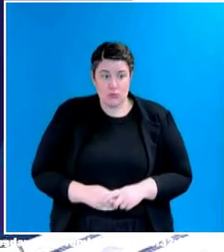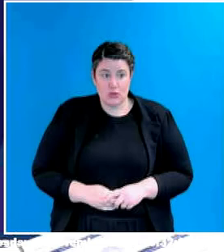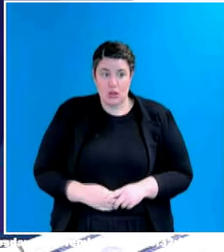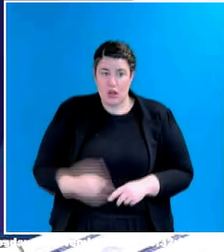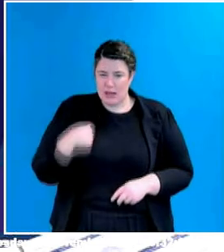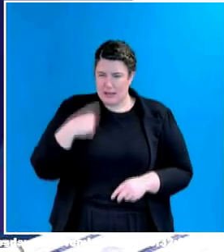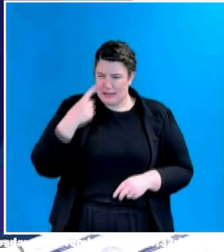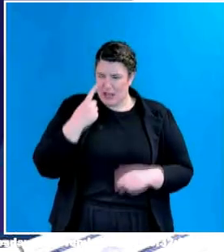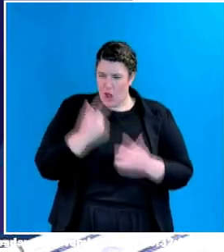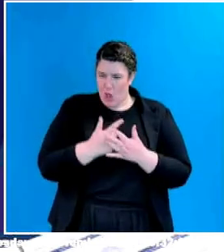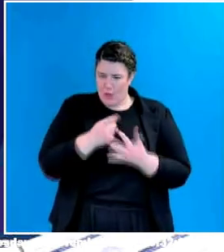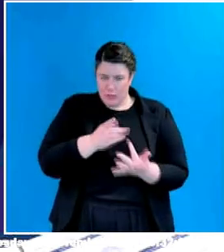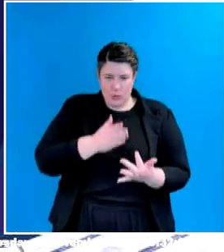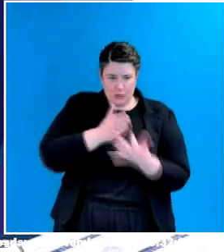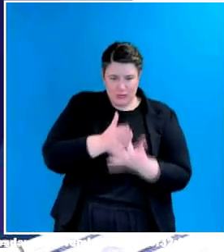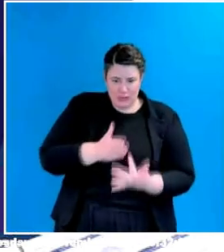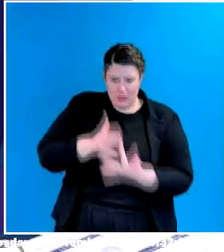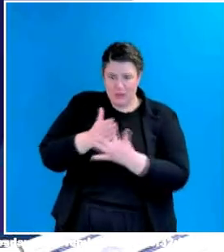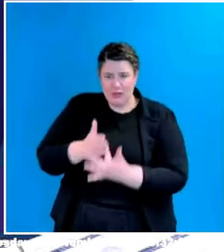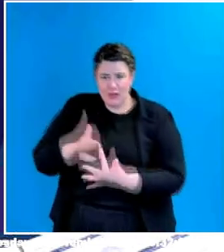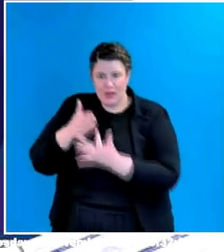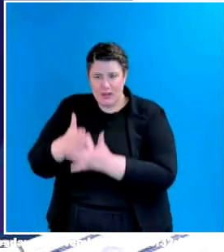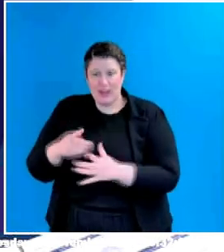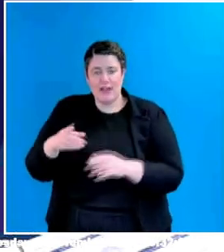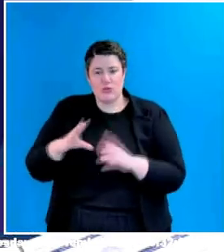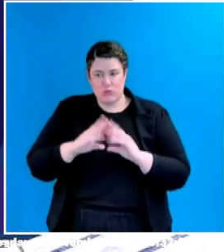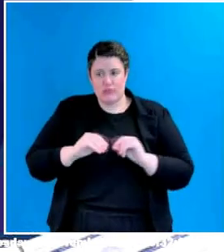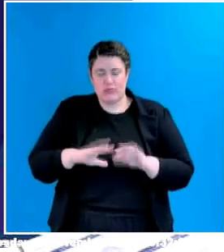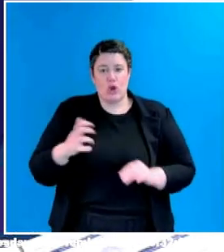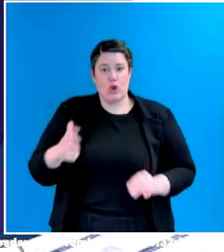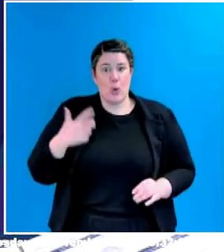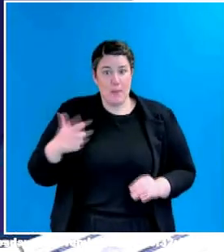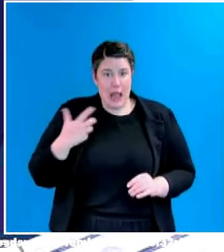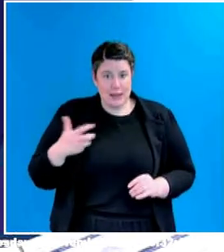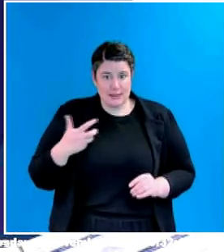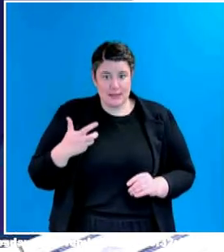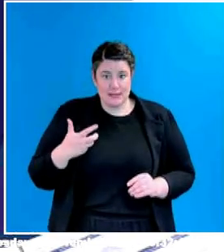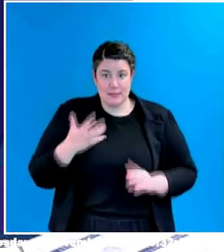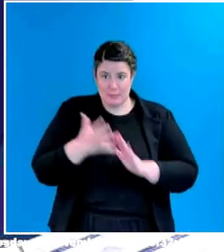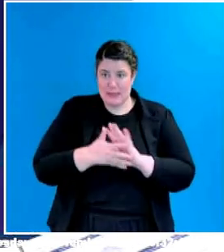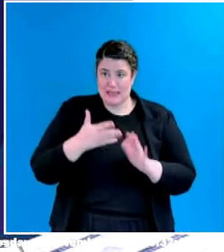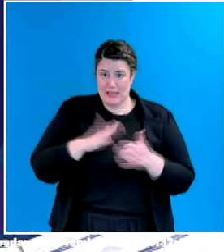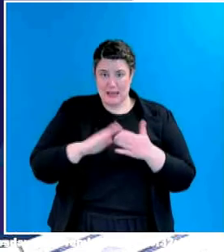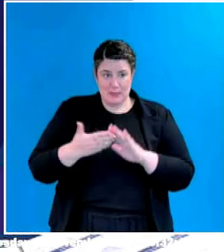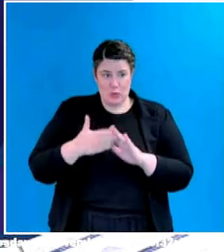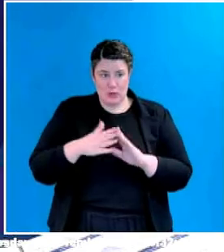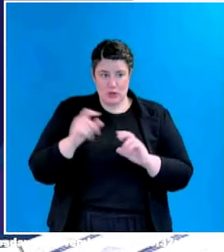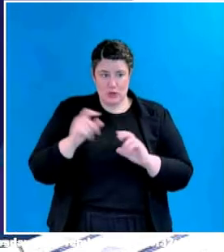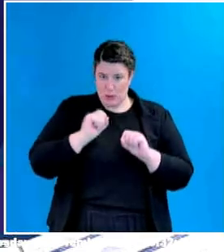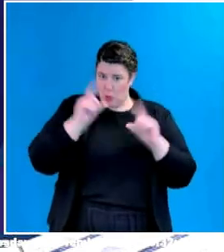based, so are you able to publish what you do in a way that enables the community to learn from what you do?